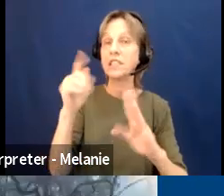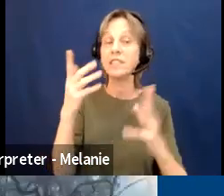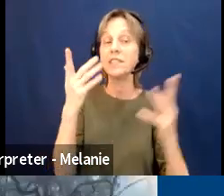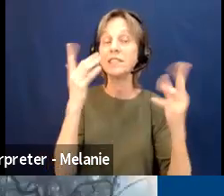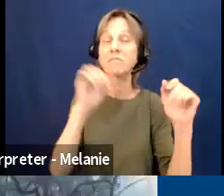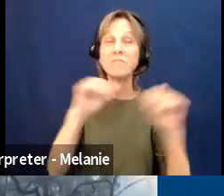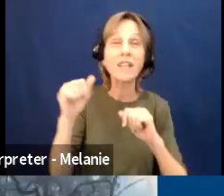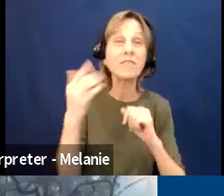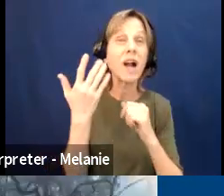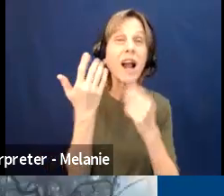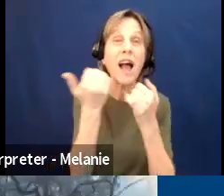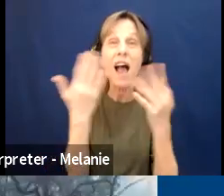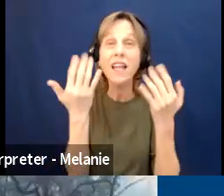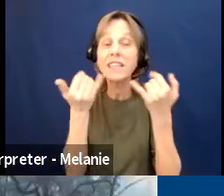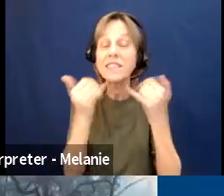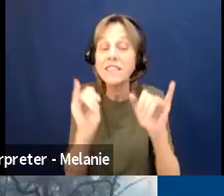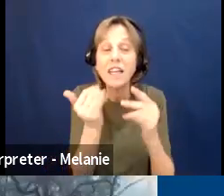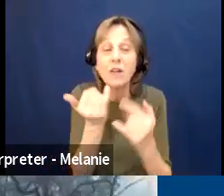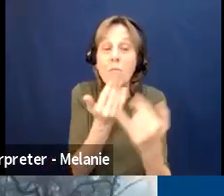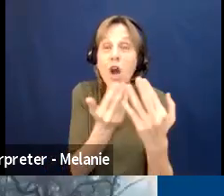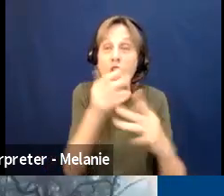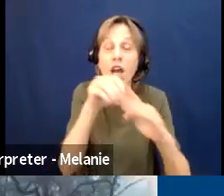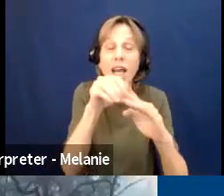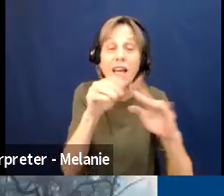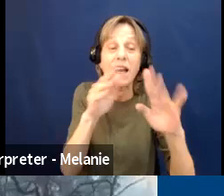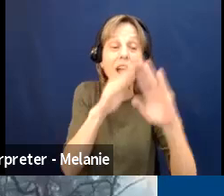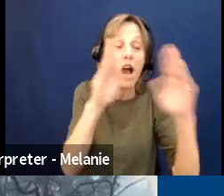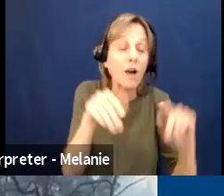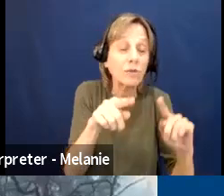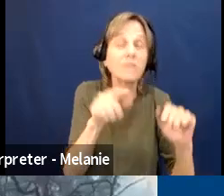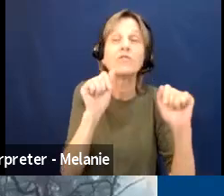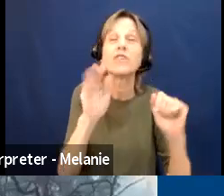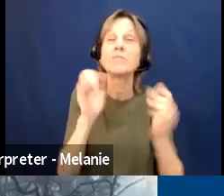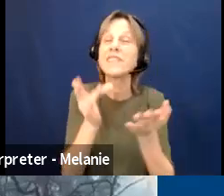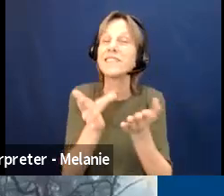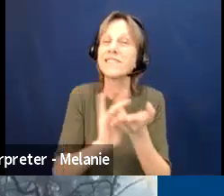is burning you may have um you know toxic smoke you're inhaling maybe damaged power lines there